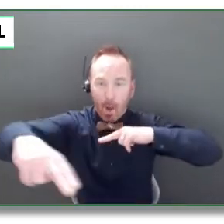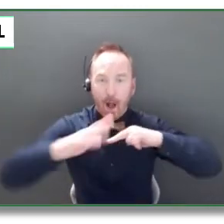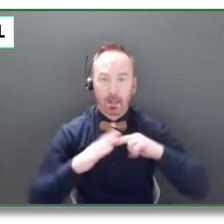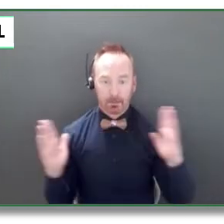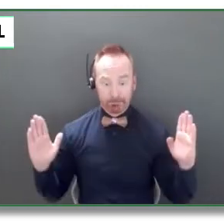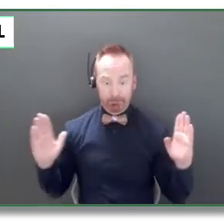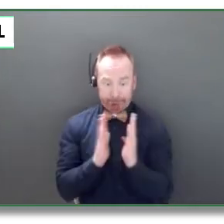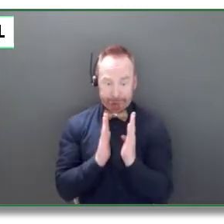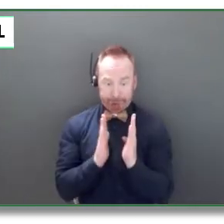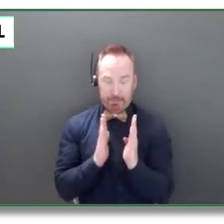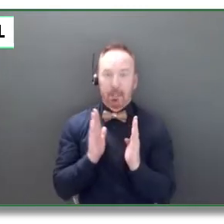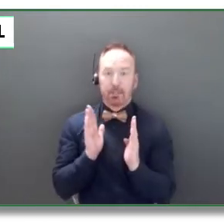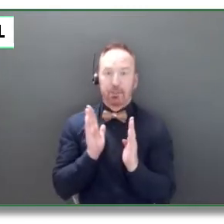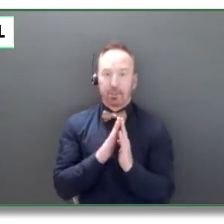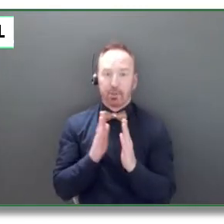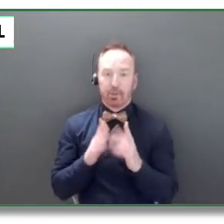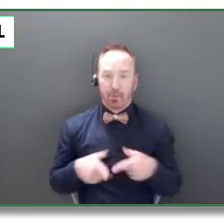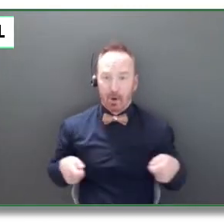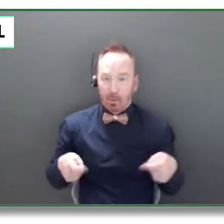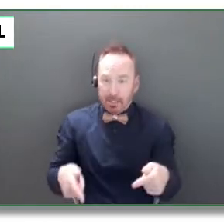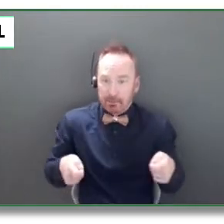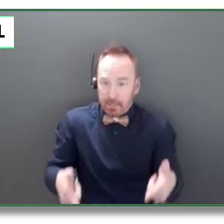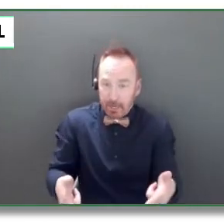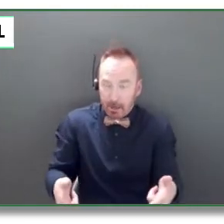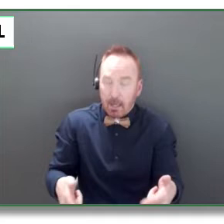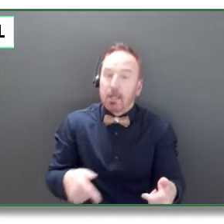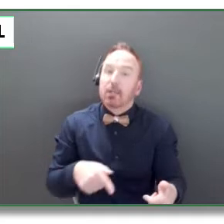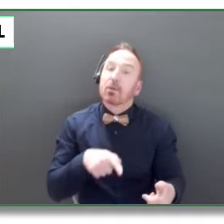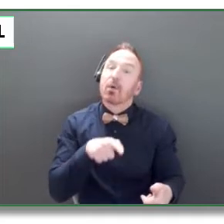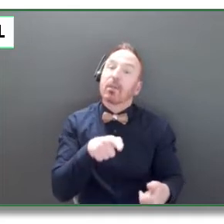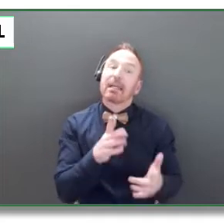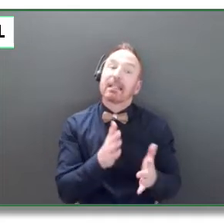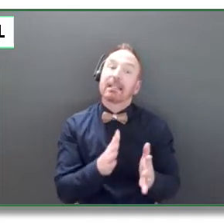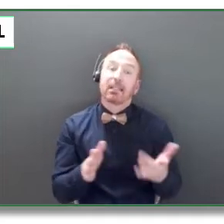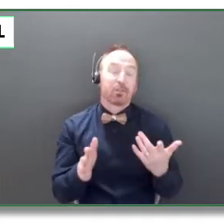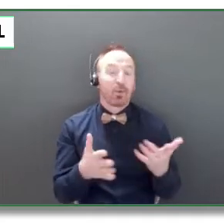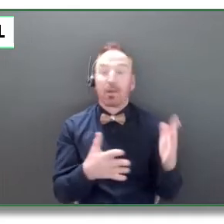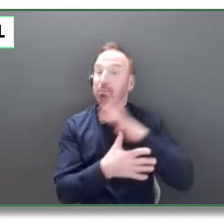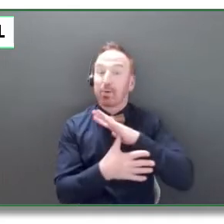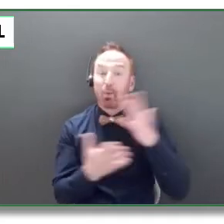focus here needs to be information so that individuals can make